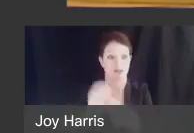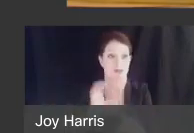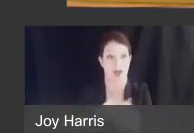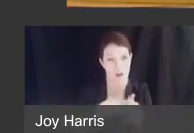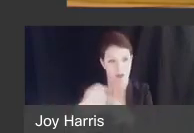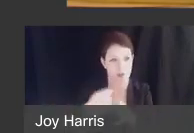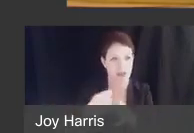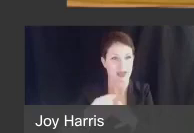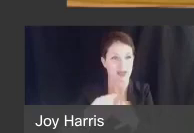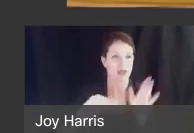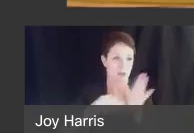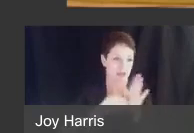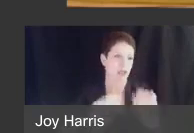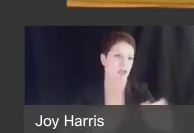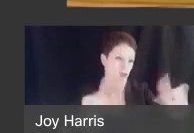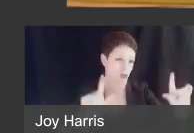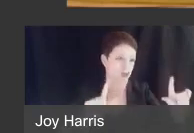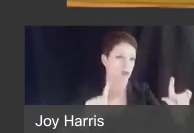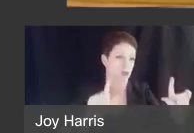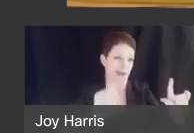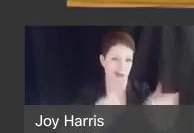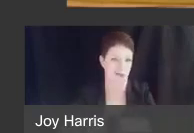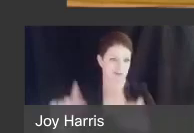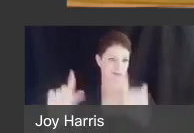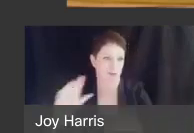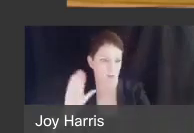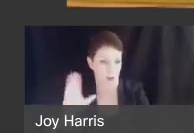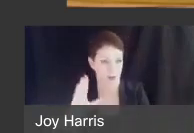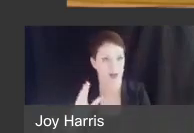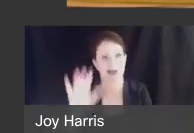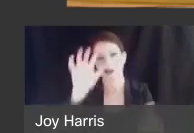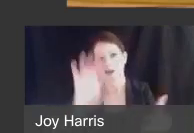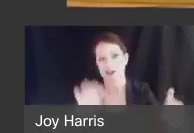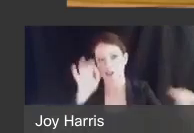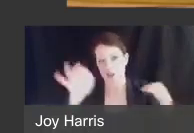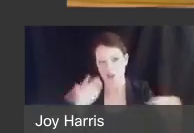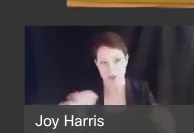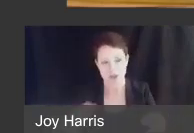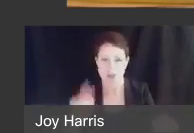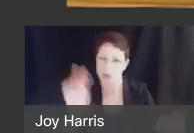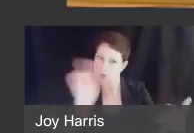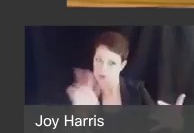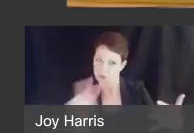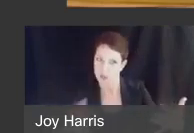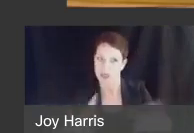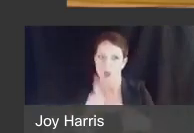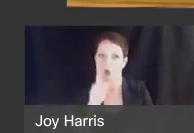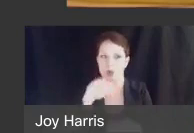data page and there's a whole description that you can click on about 1B. We are following the